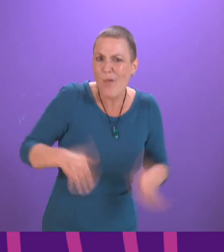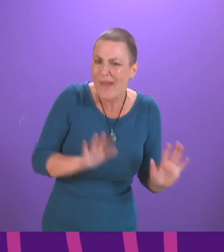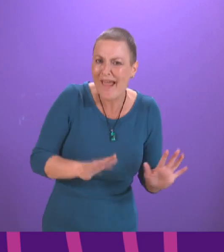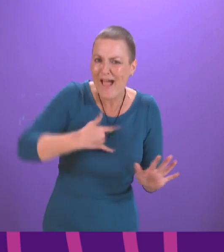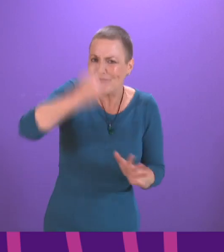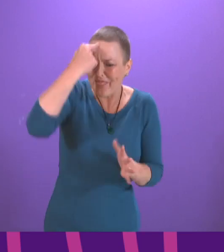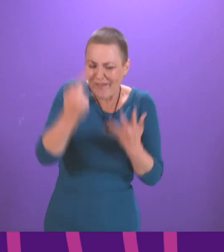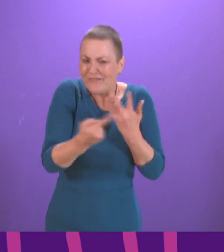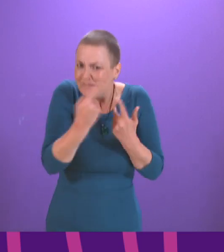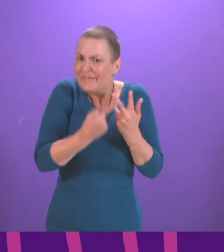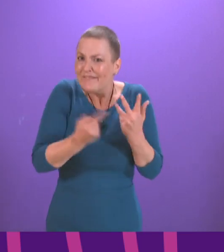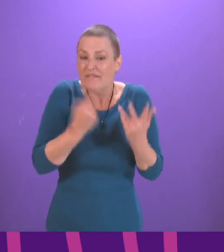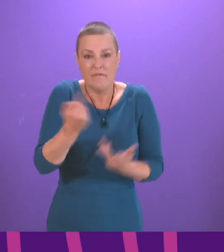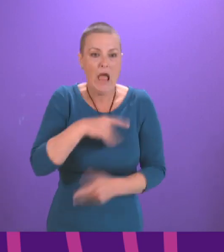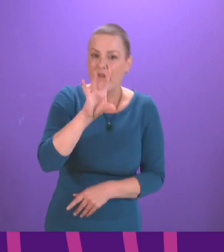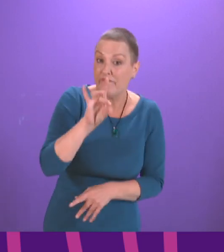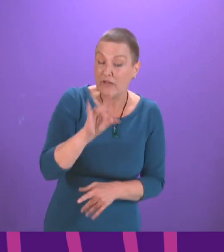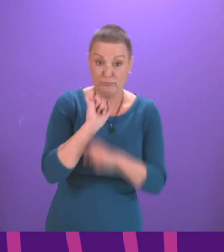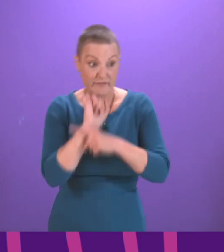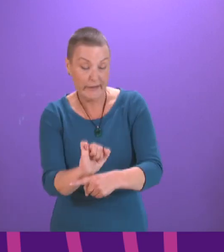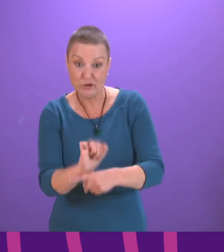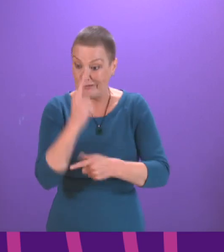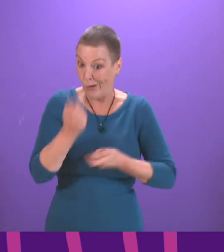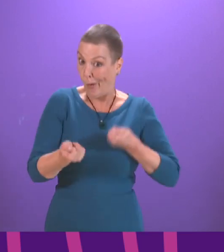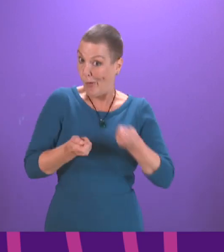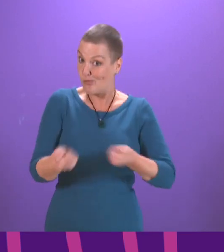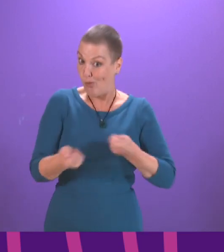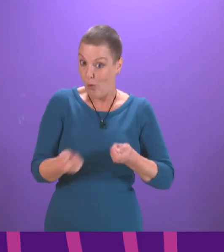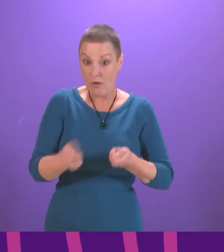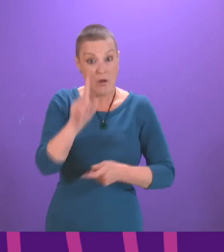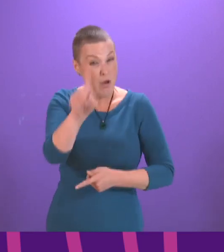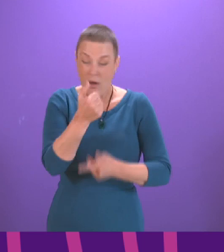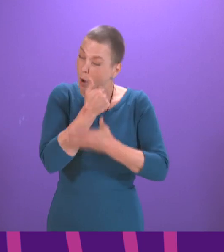to be done. Infection prevention and control in care homes is vital. There was always an